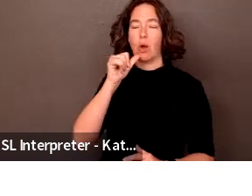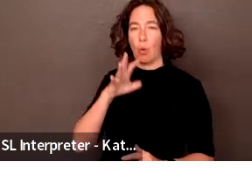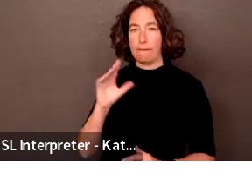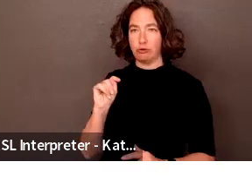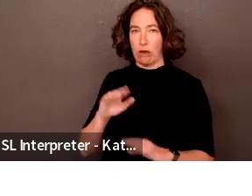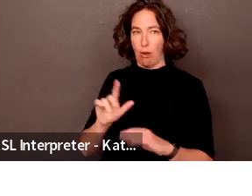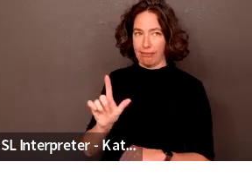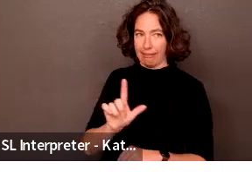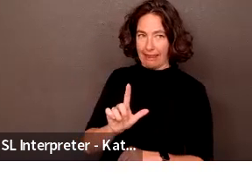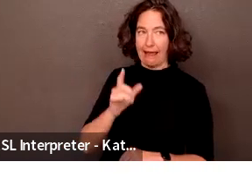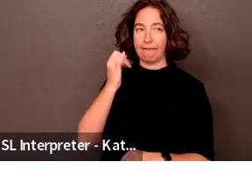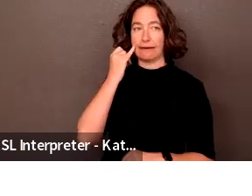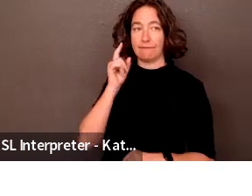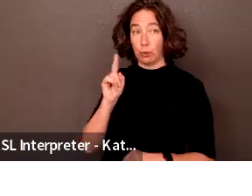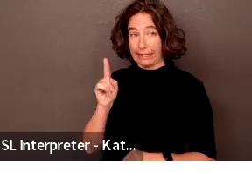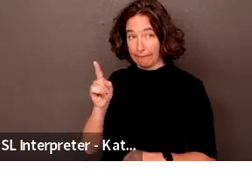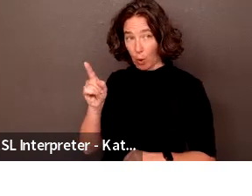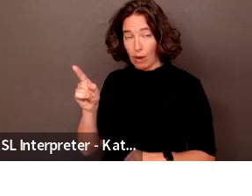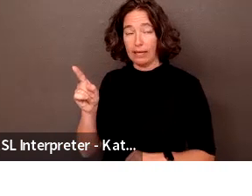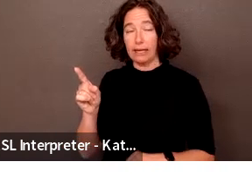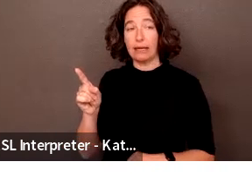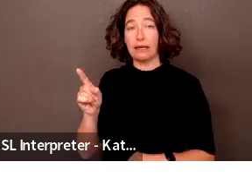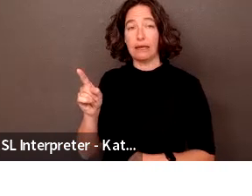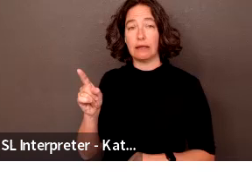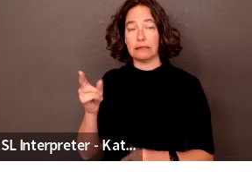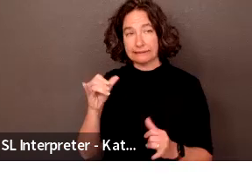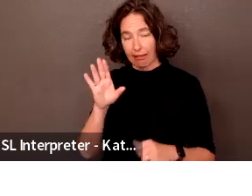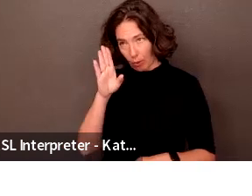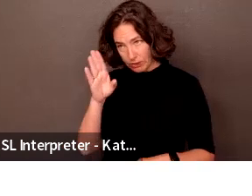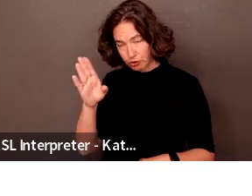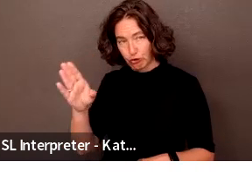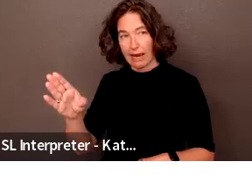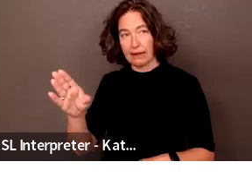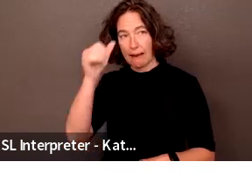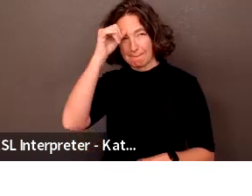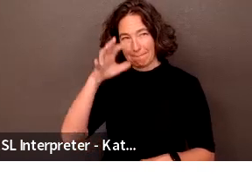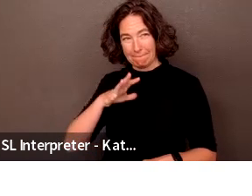you would -- if you went out the right, you would turn right again. And then